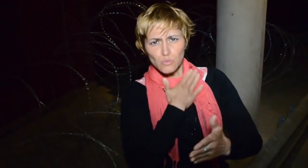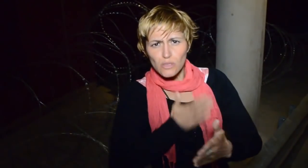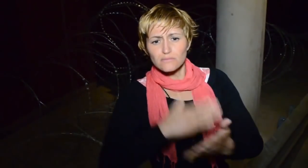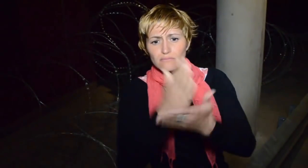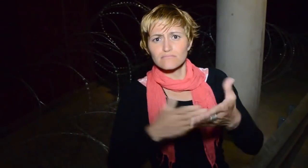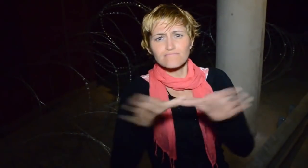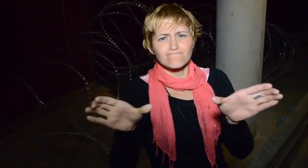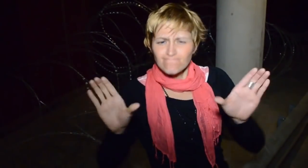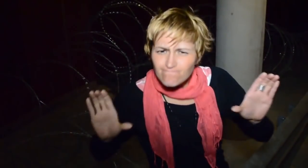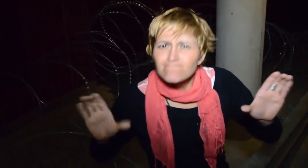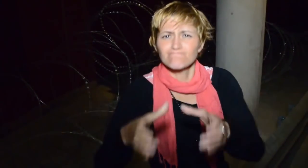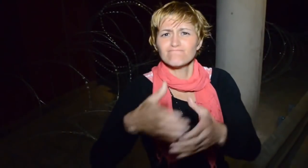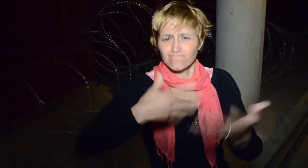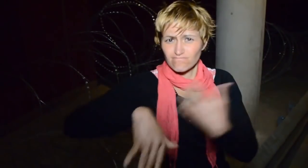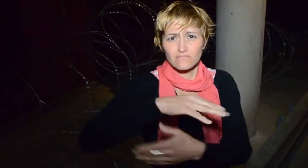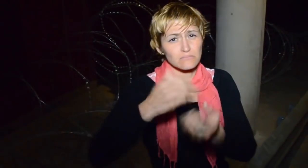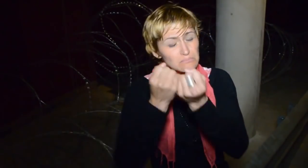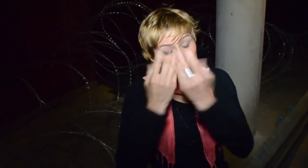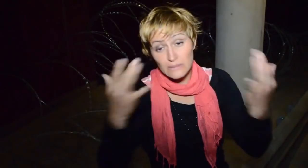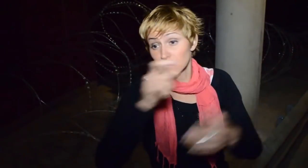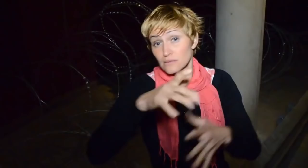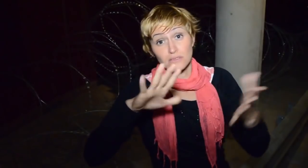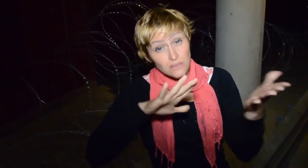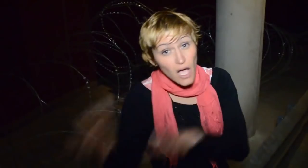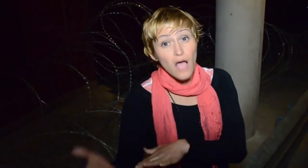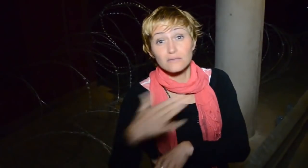many others died willing to be martyrs in